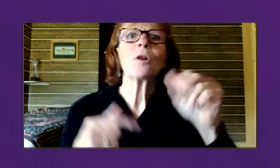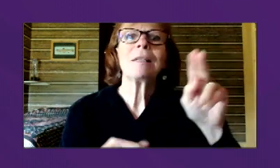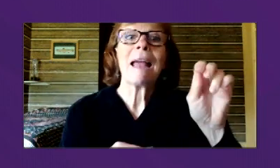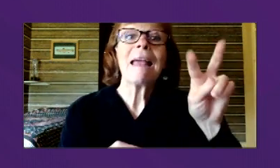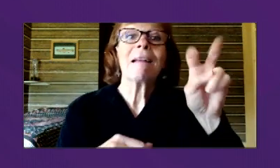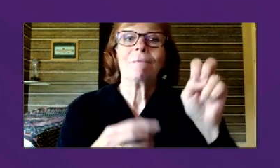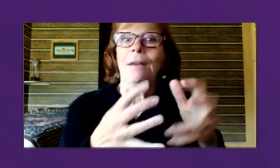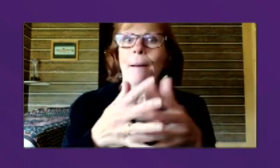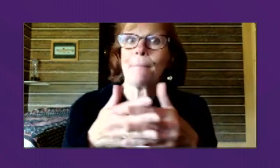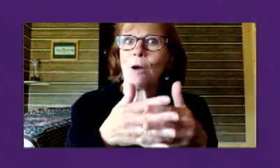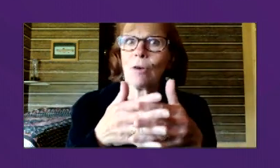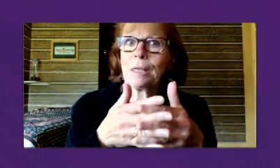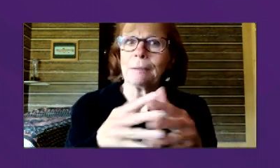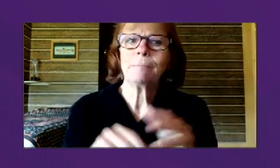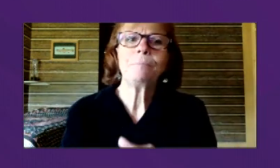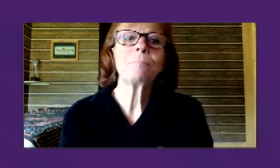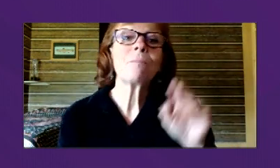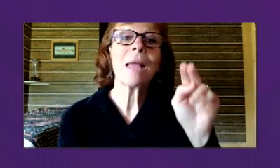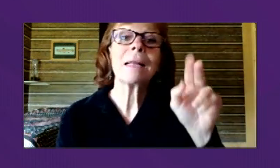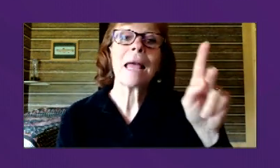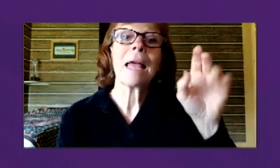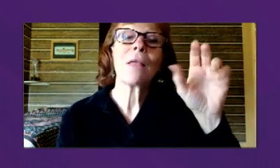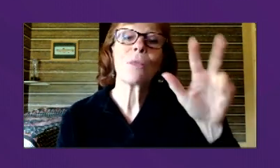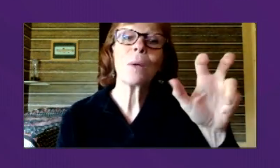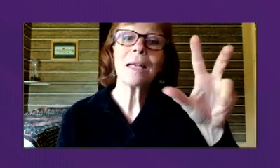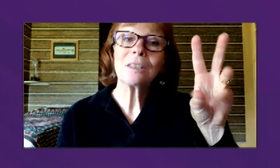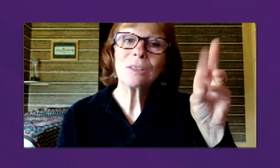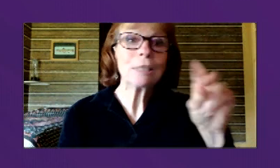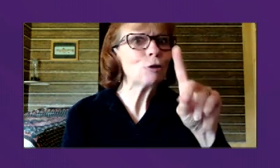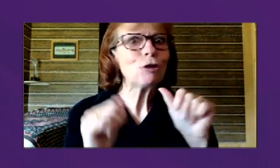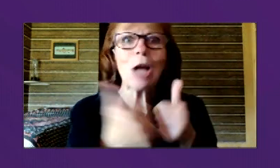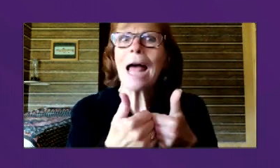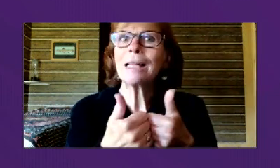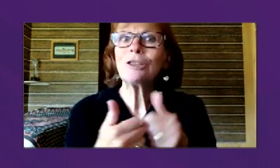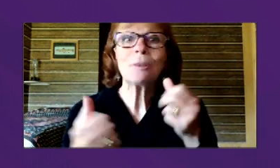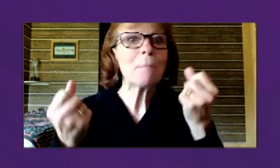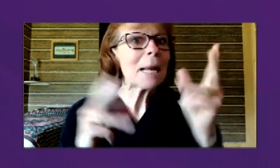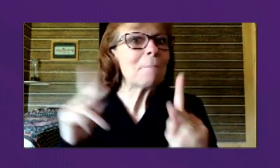NK360 challenges common assumptions about Native peoples and offers a view